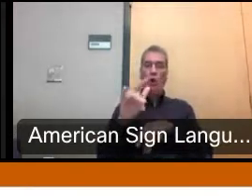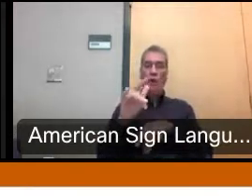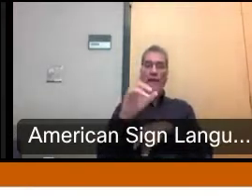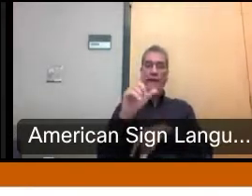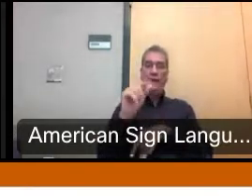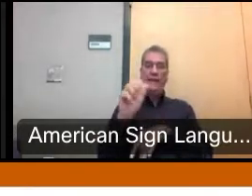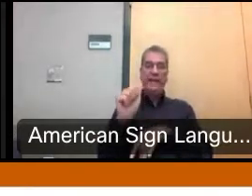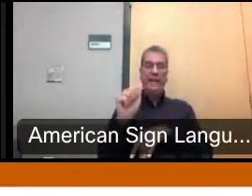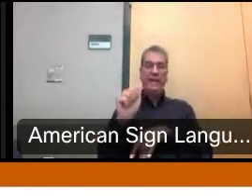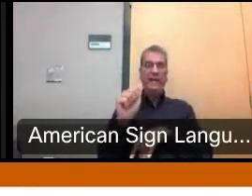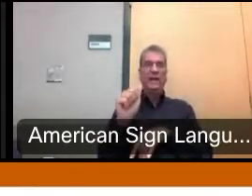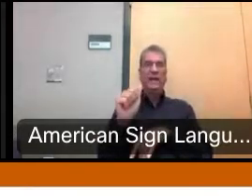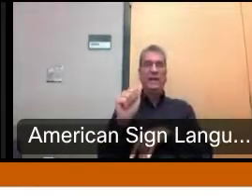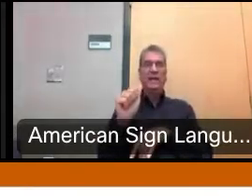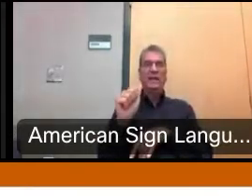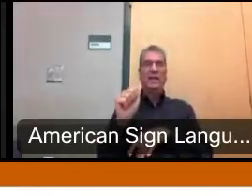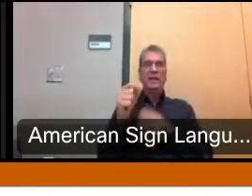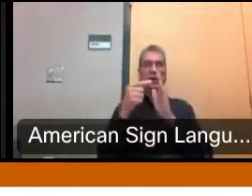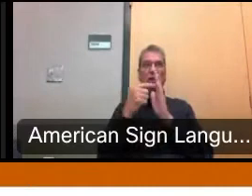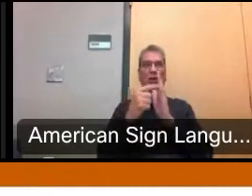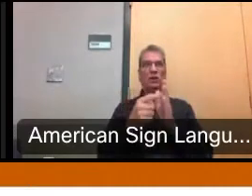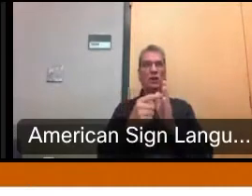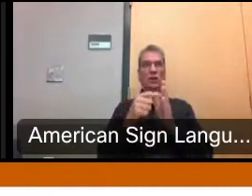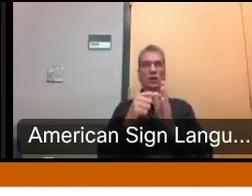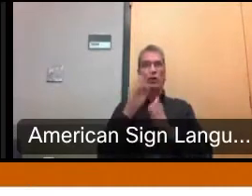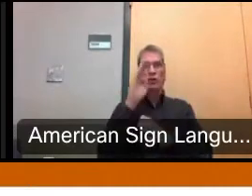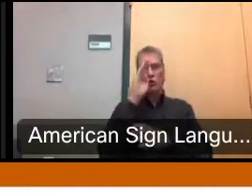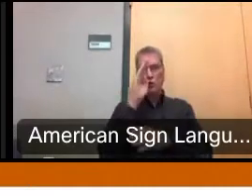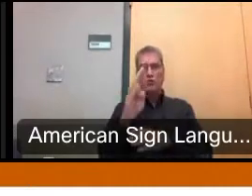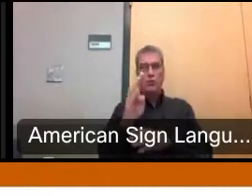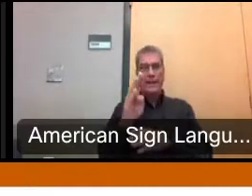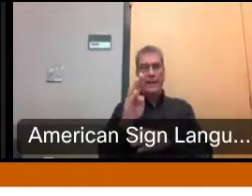Says heteronormative like, this was the most direct literal translation of that drunk scale